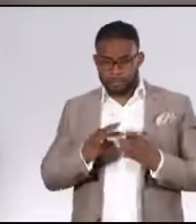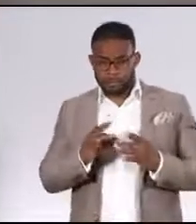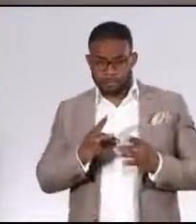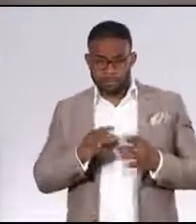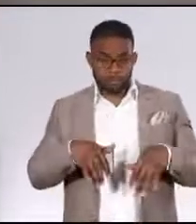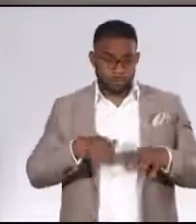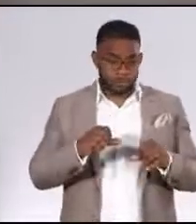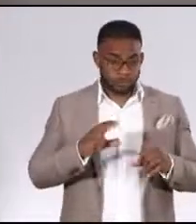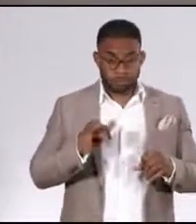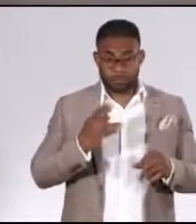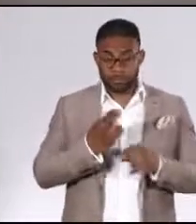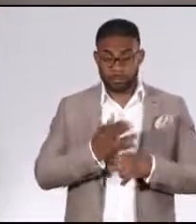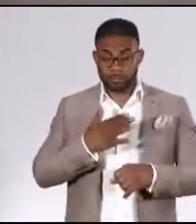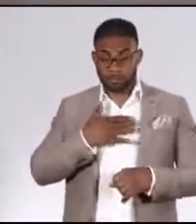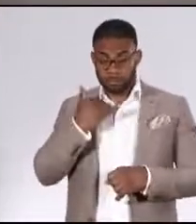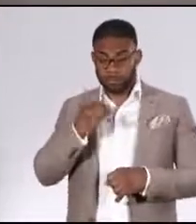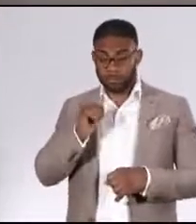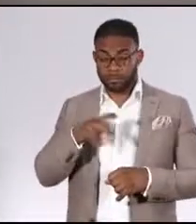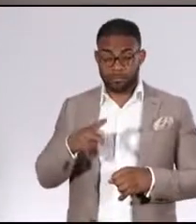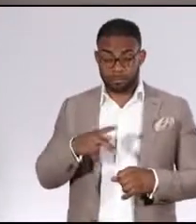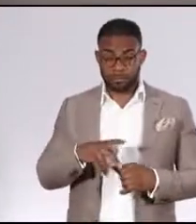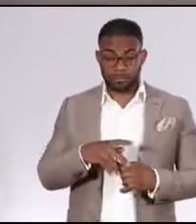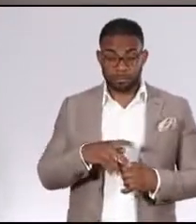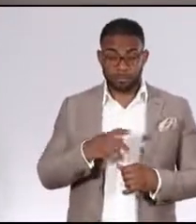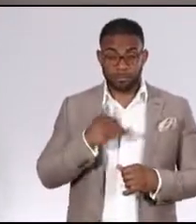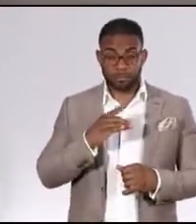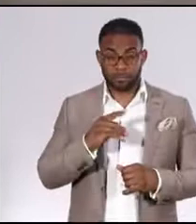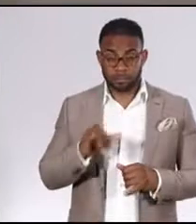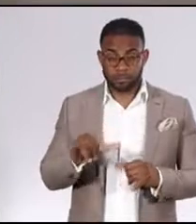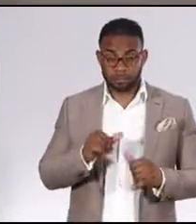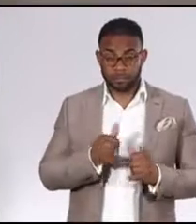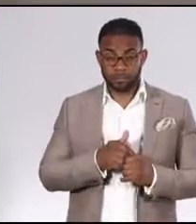using my phone app. I did the same with social gatherings.